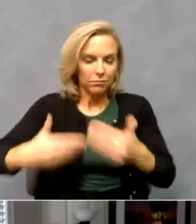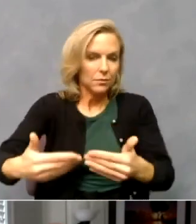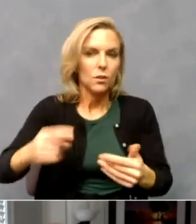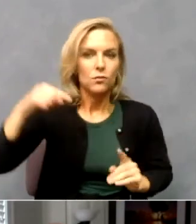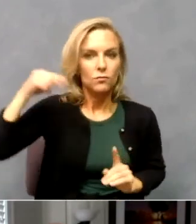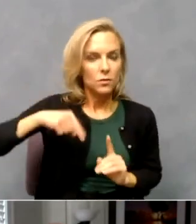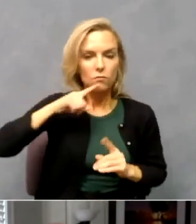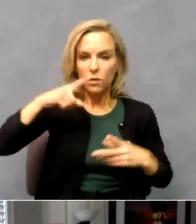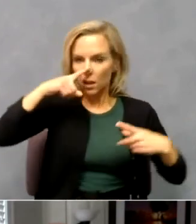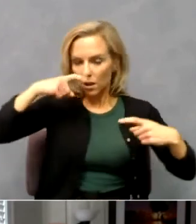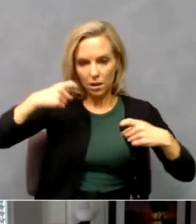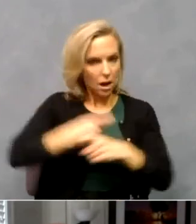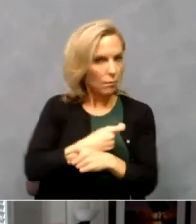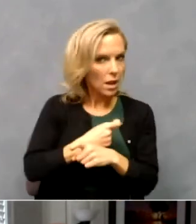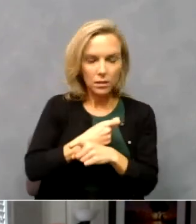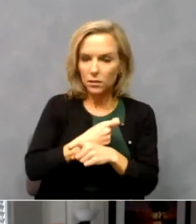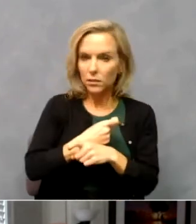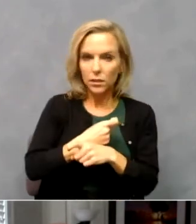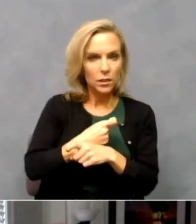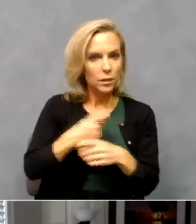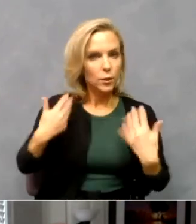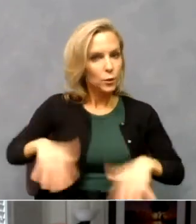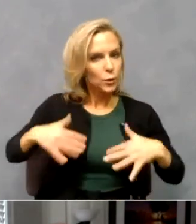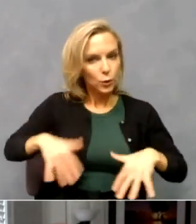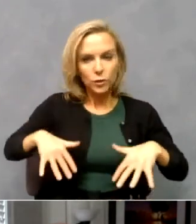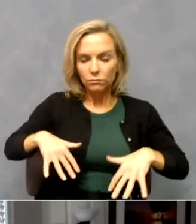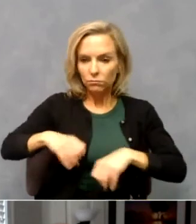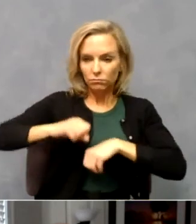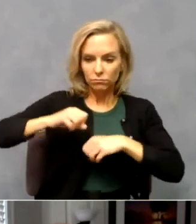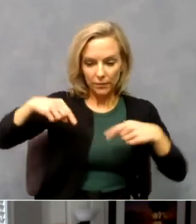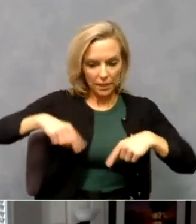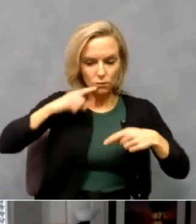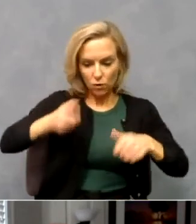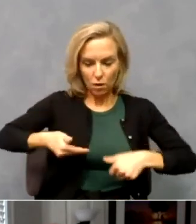undertaking. It's going to take a few weeks both to get the systems in place